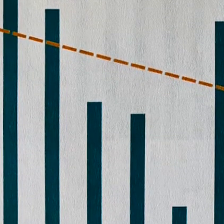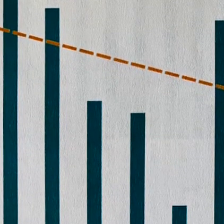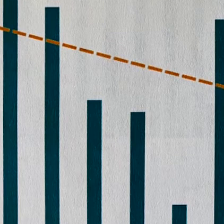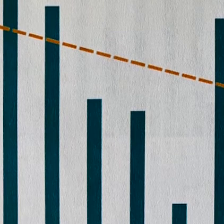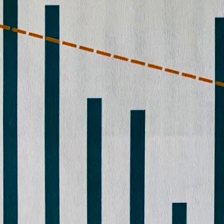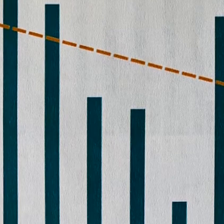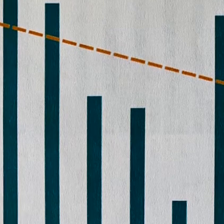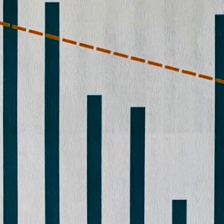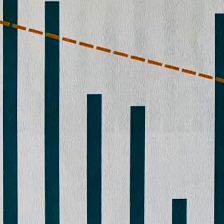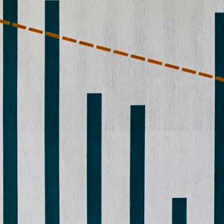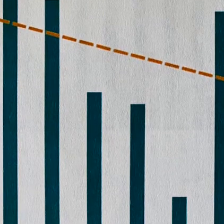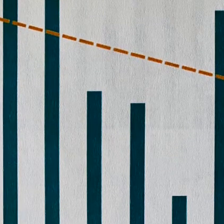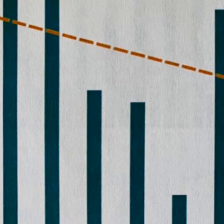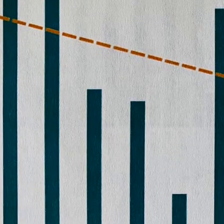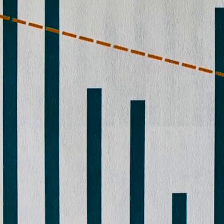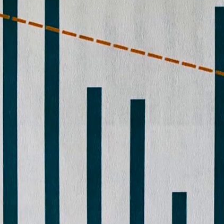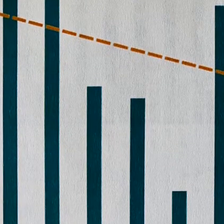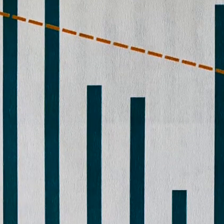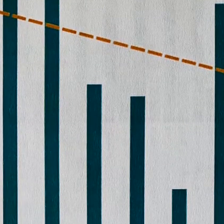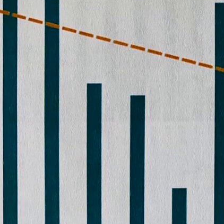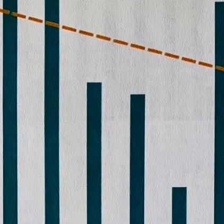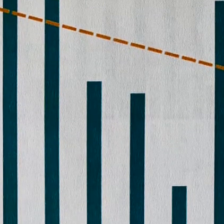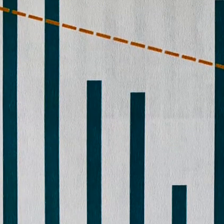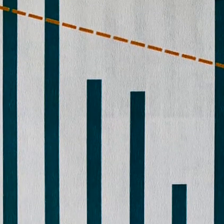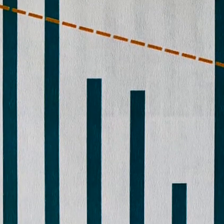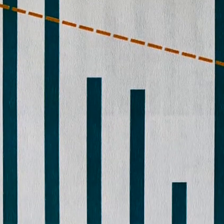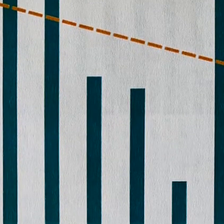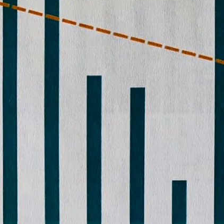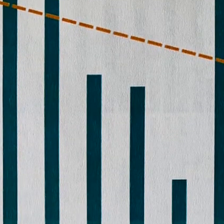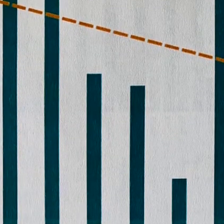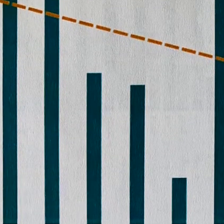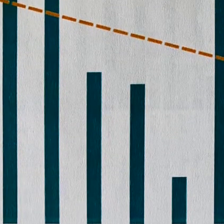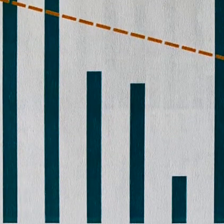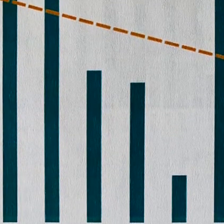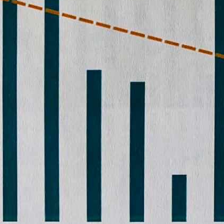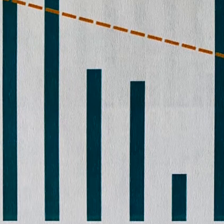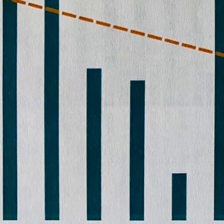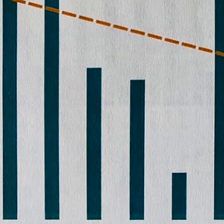this is from the investigators that are interviewing these patients. This is also what the hospitals are telling us because they interview their